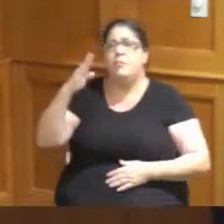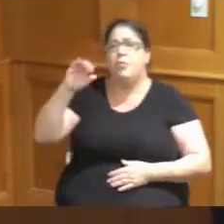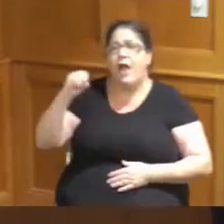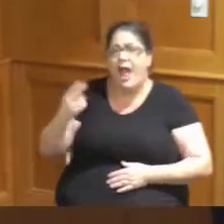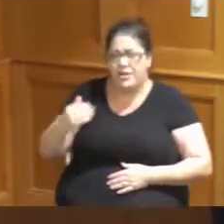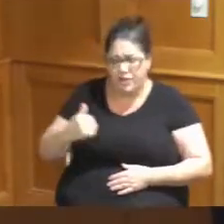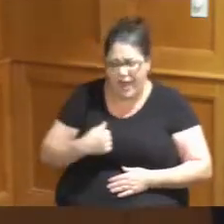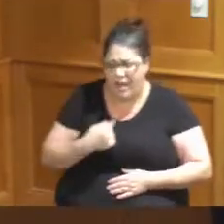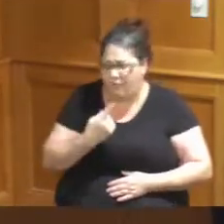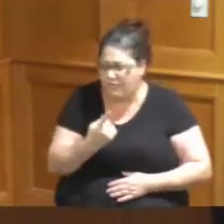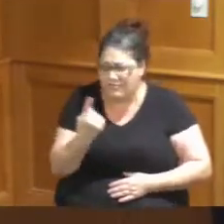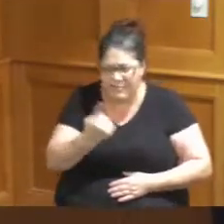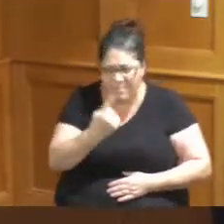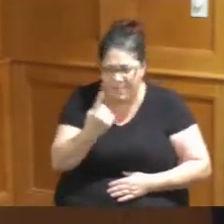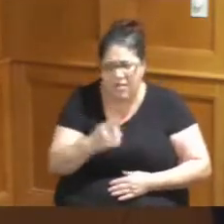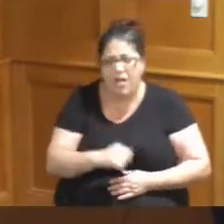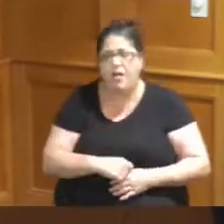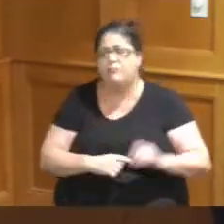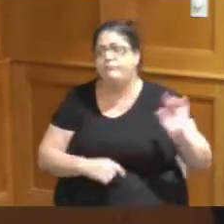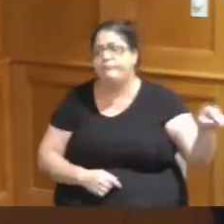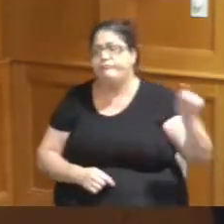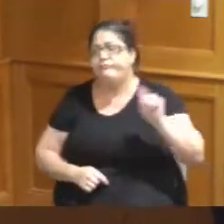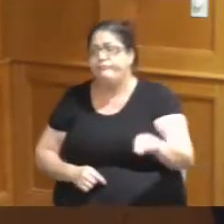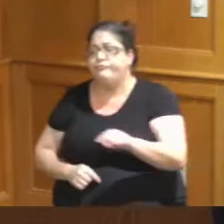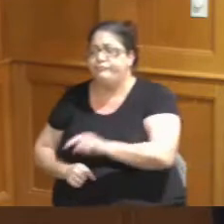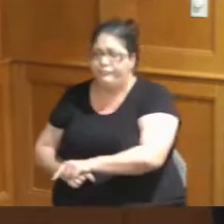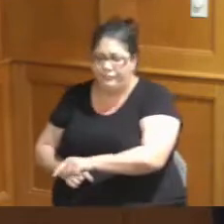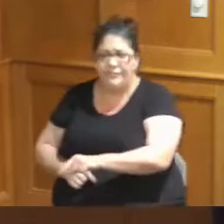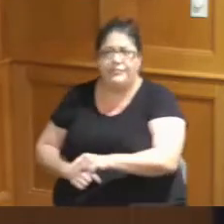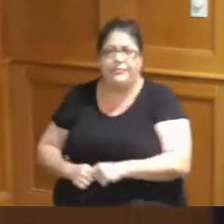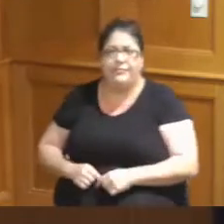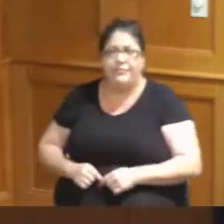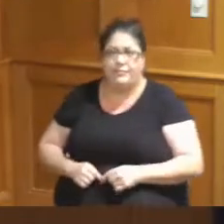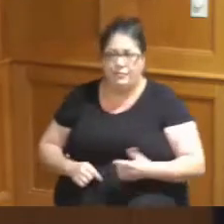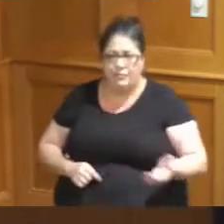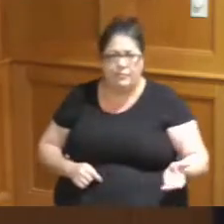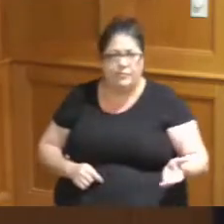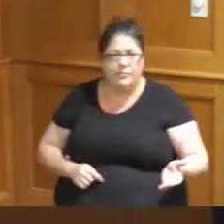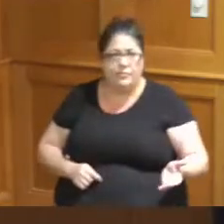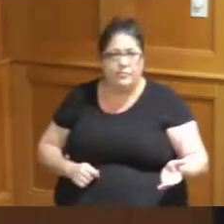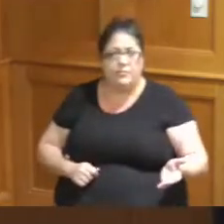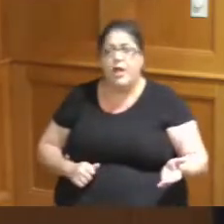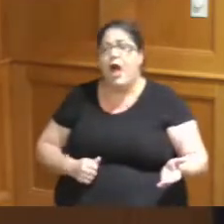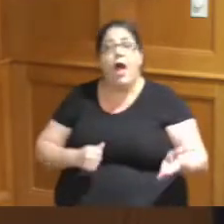something going on and it became like we're doing now it's a better way to do it we're